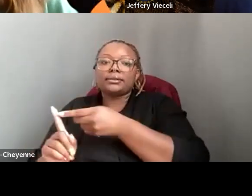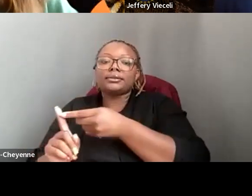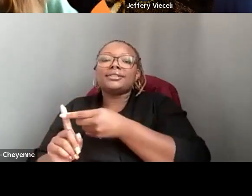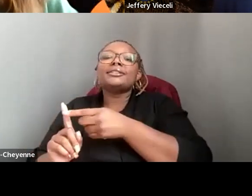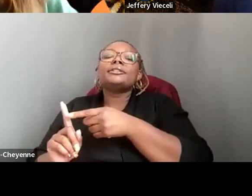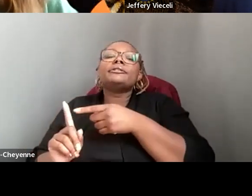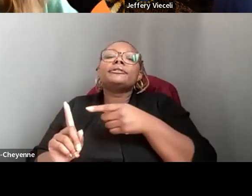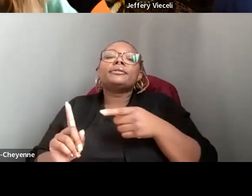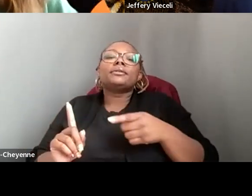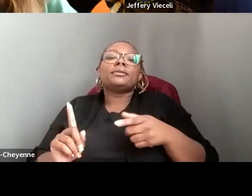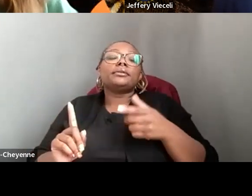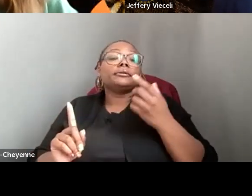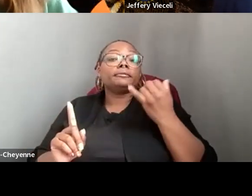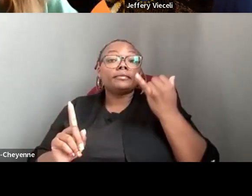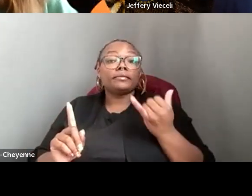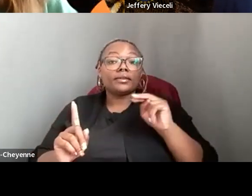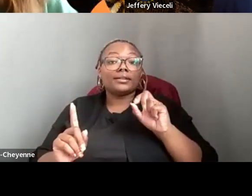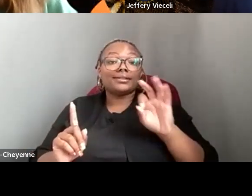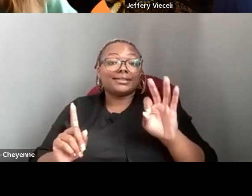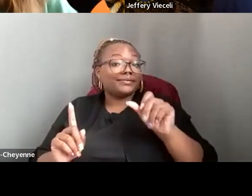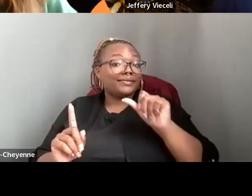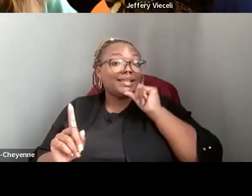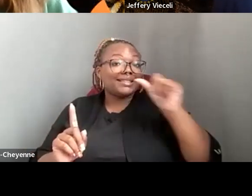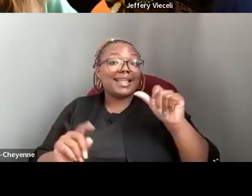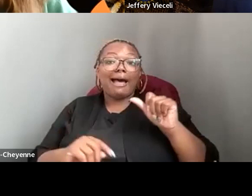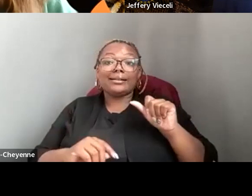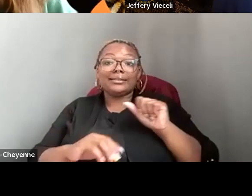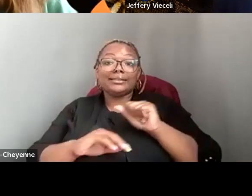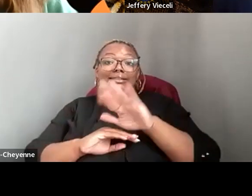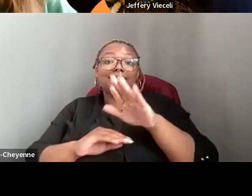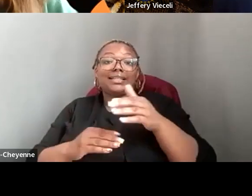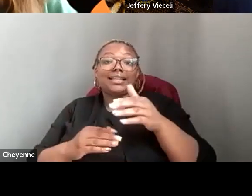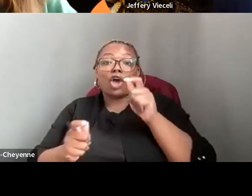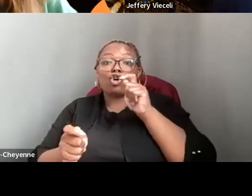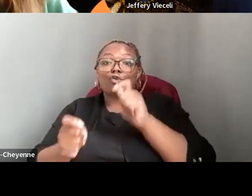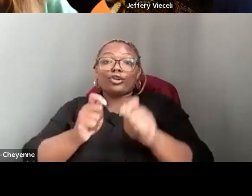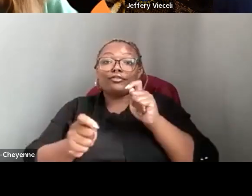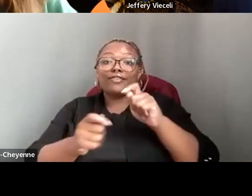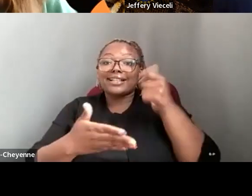Currently, NSF is not sending out a revised like award amendment